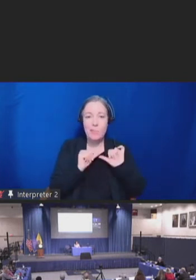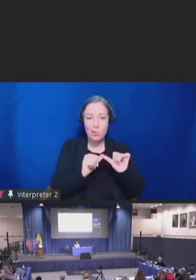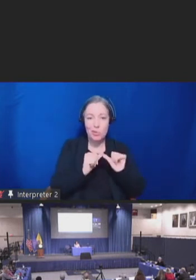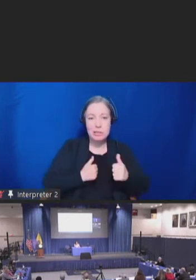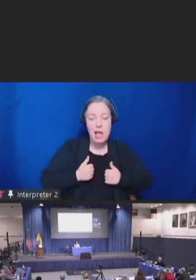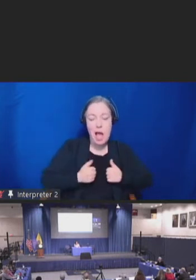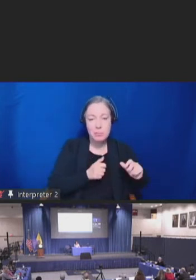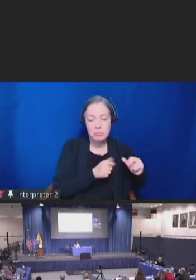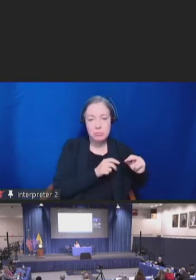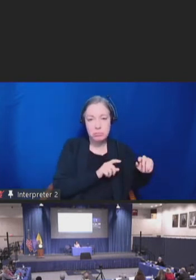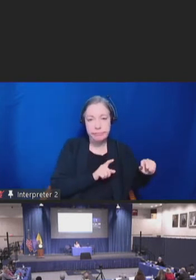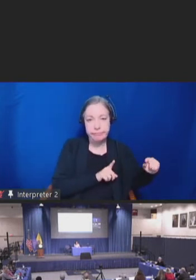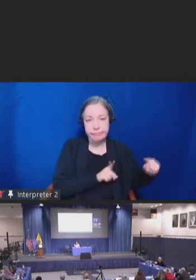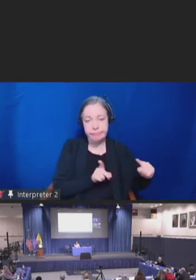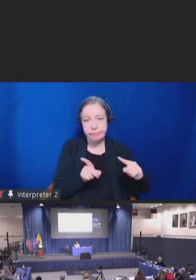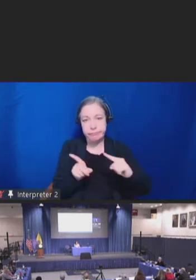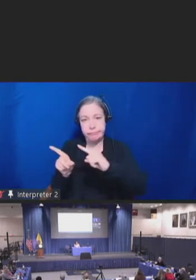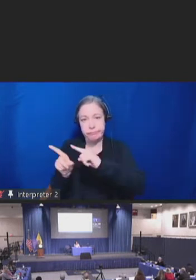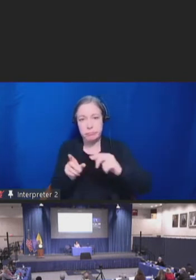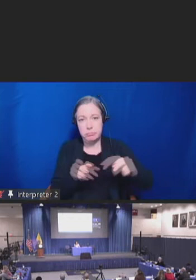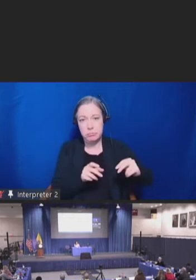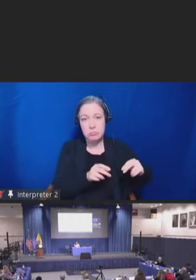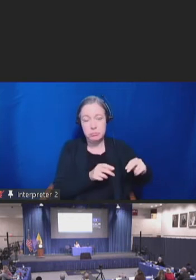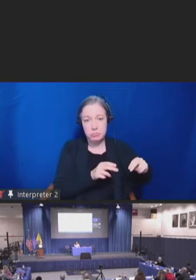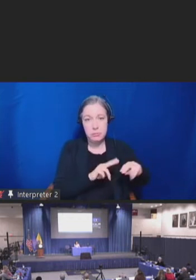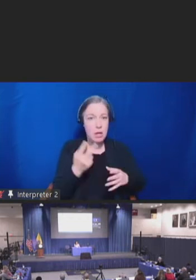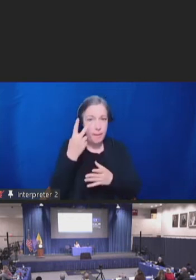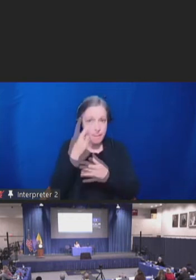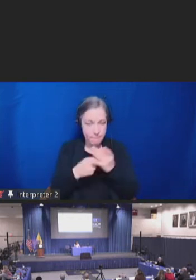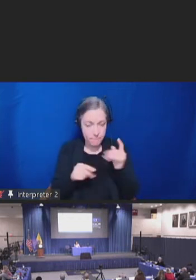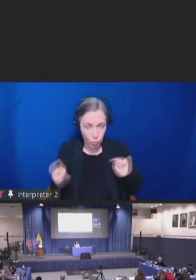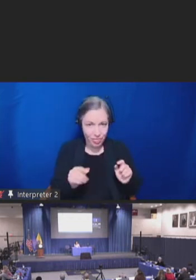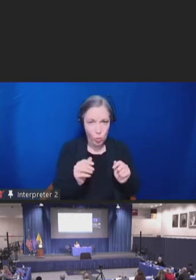And that's true both in the eczema cohort and in the no eczema cohort.